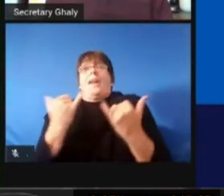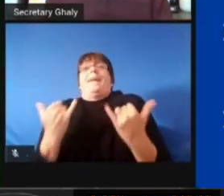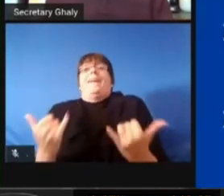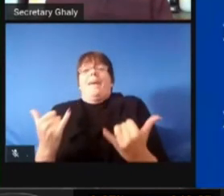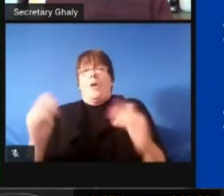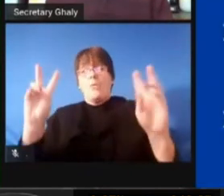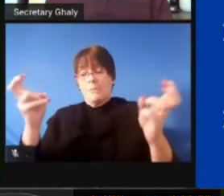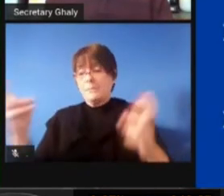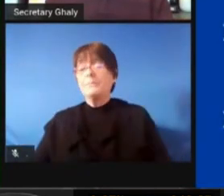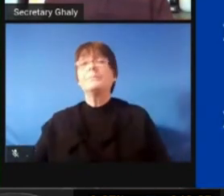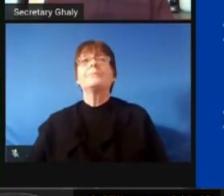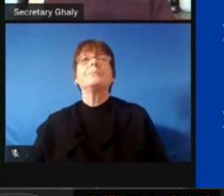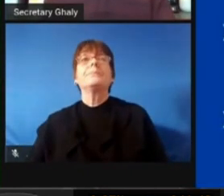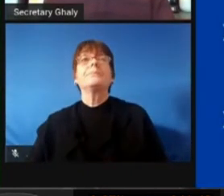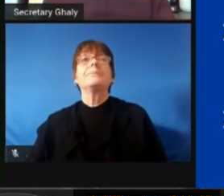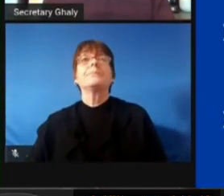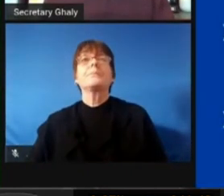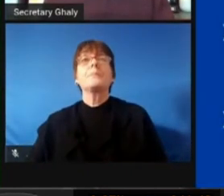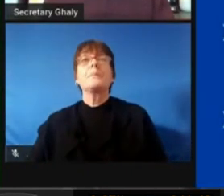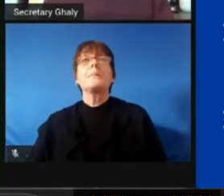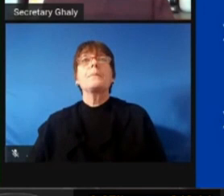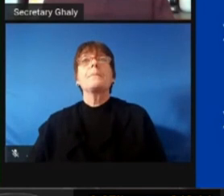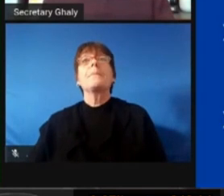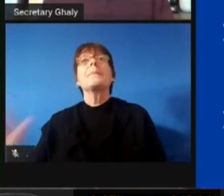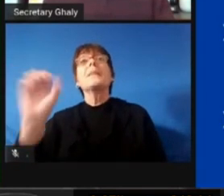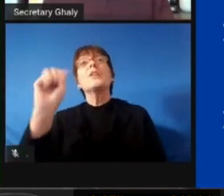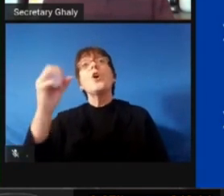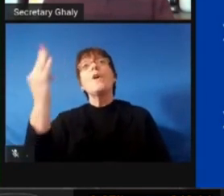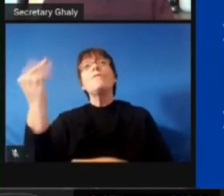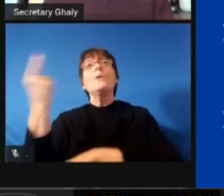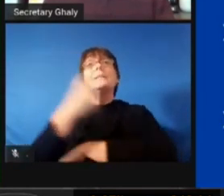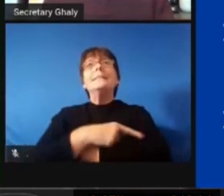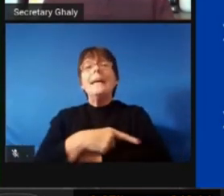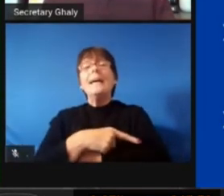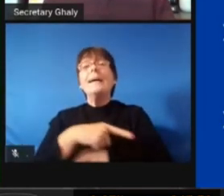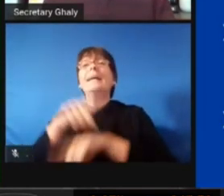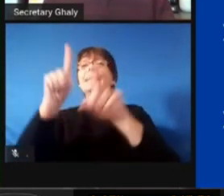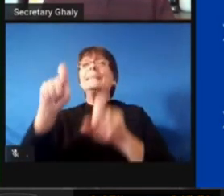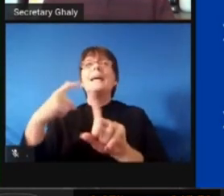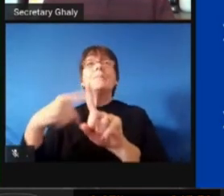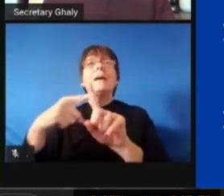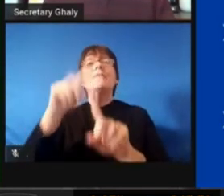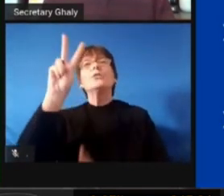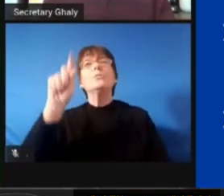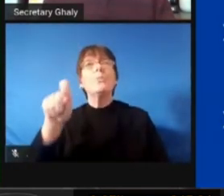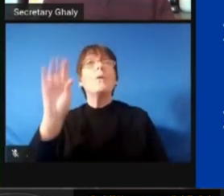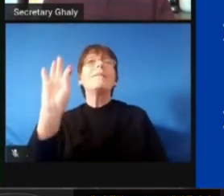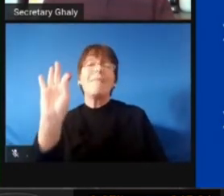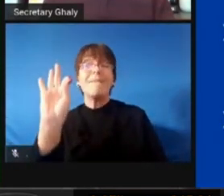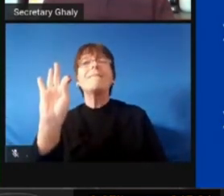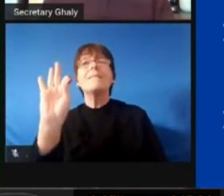ABOVE 4% SINCE THE END OF AUGUST AND EARLY SEPTEMBER. IN TERMS OF THE CONTEXT OF